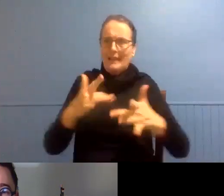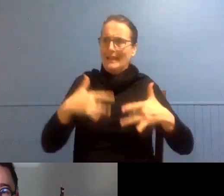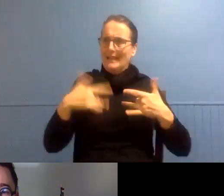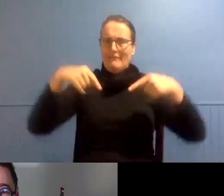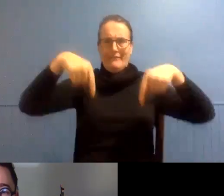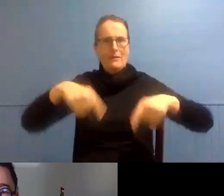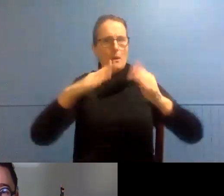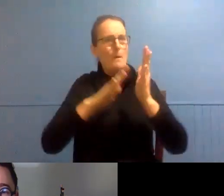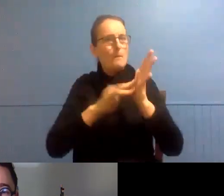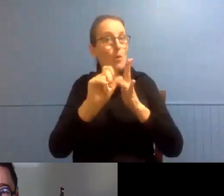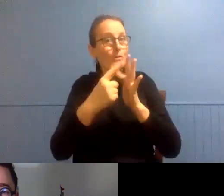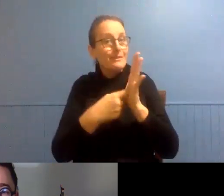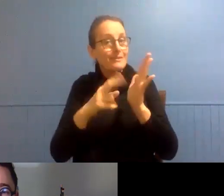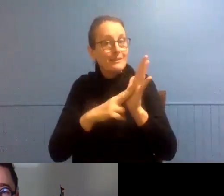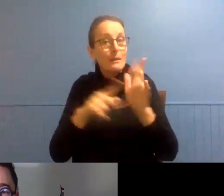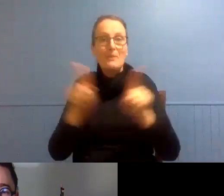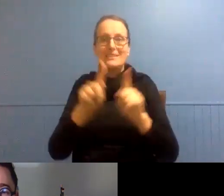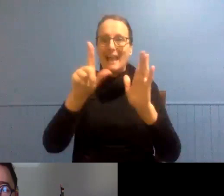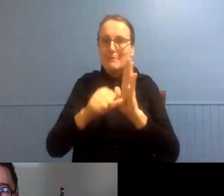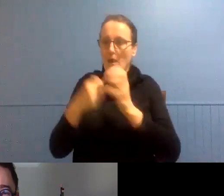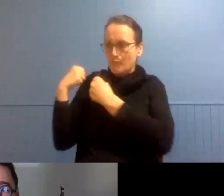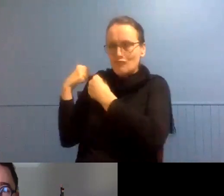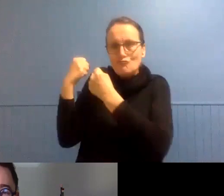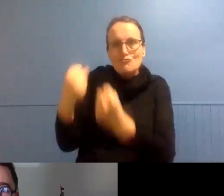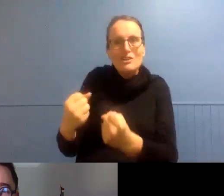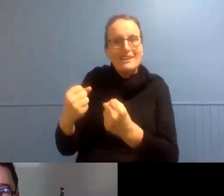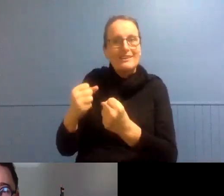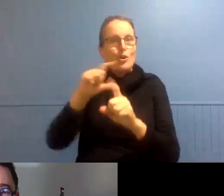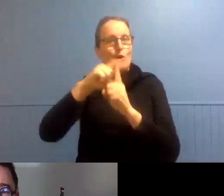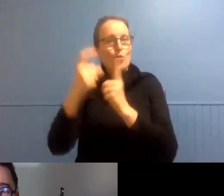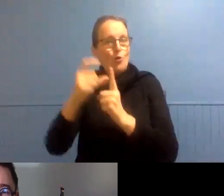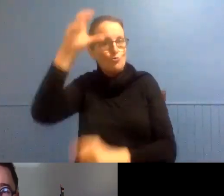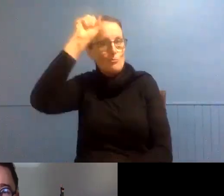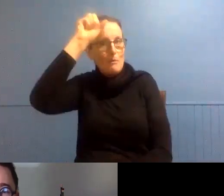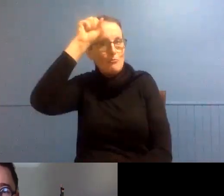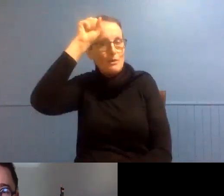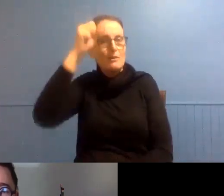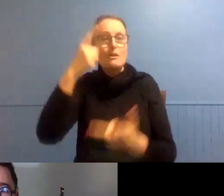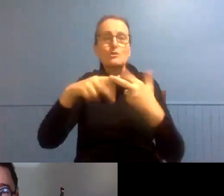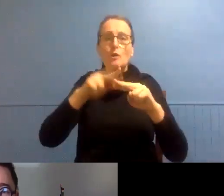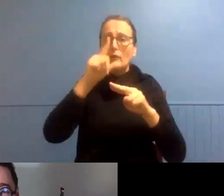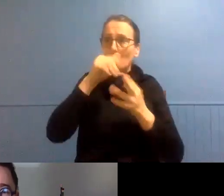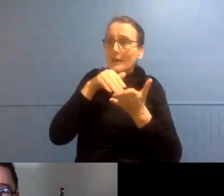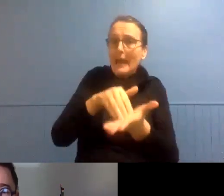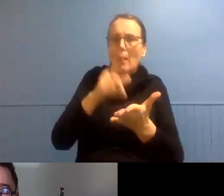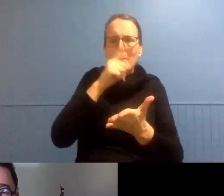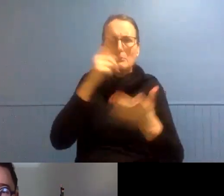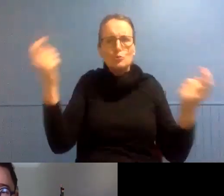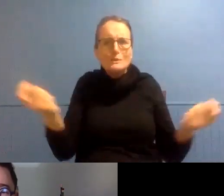The more we can honour and provide opportunities for people to celebrate that discovery and